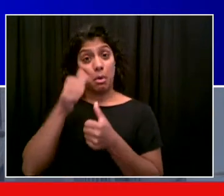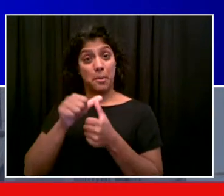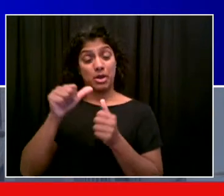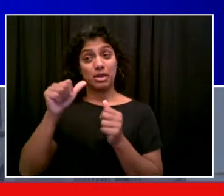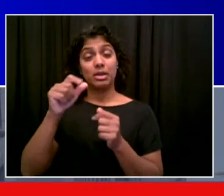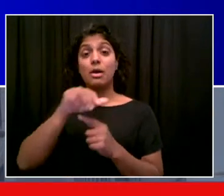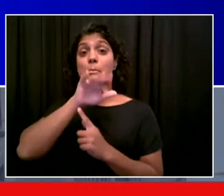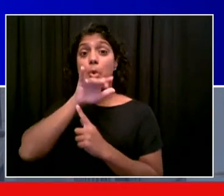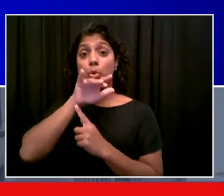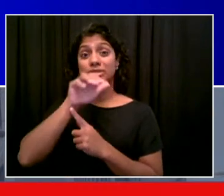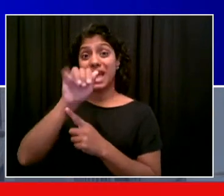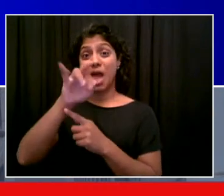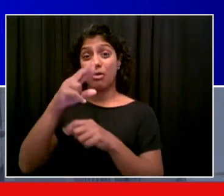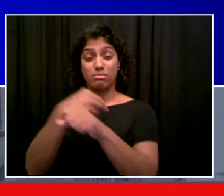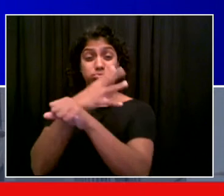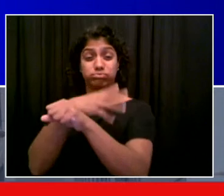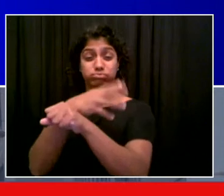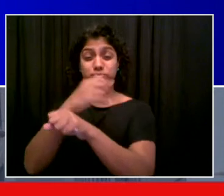STUCK IN TRAFFIC ALL THAT EXHAUST PUSHED DOWN AND